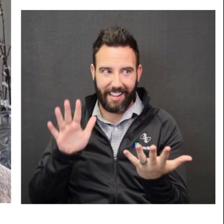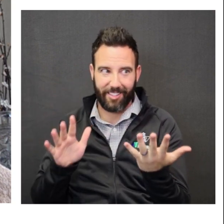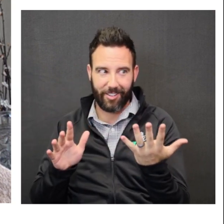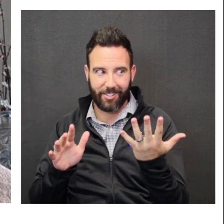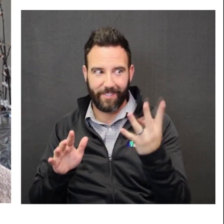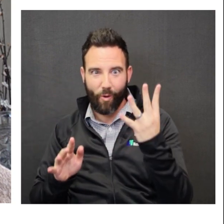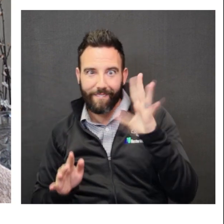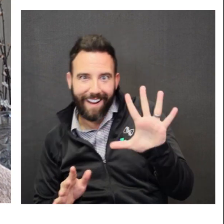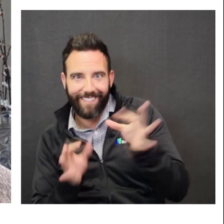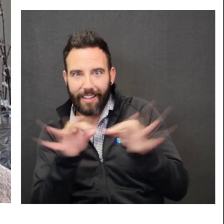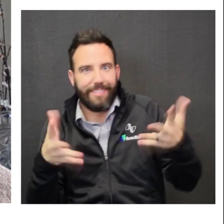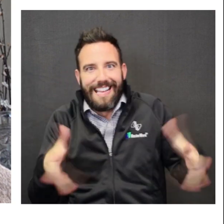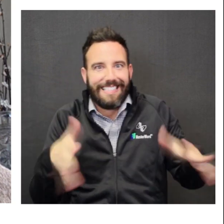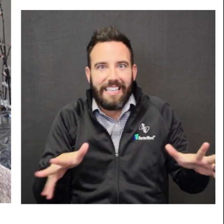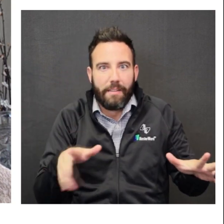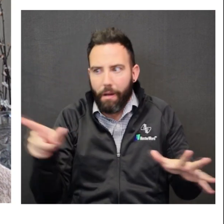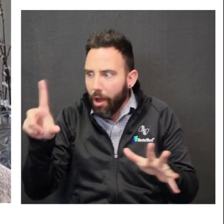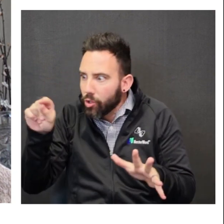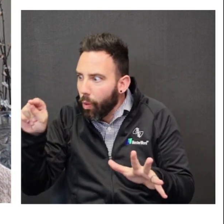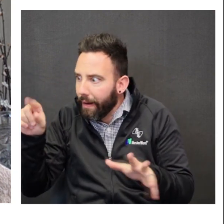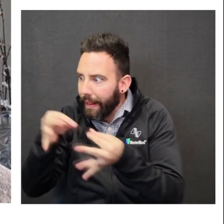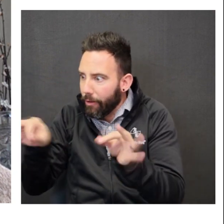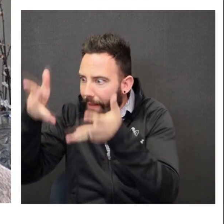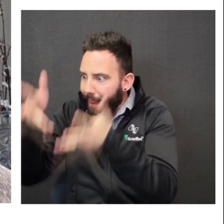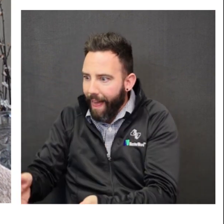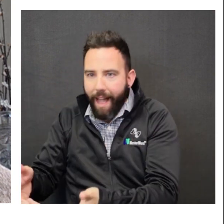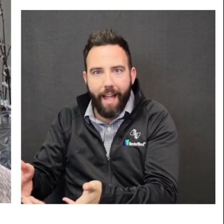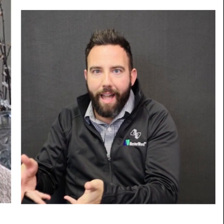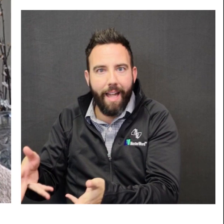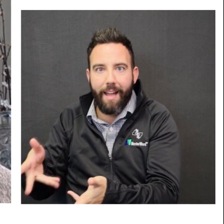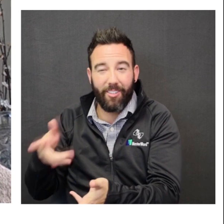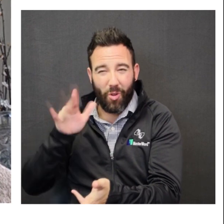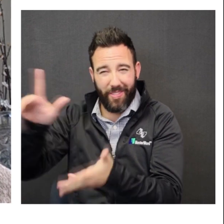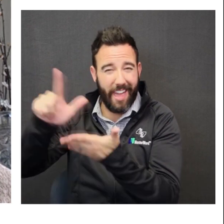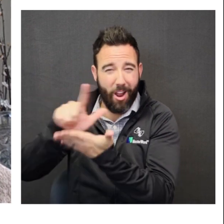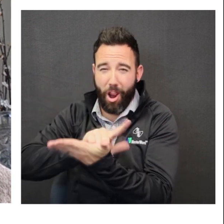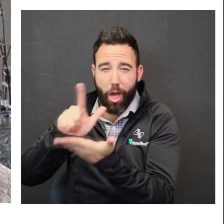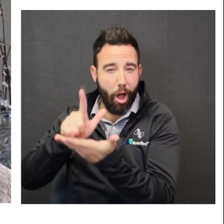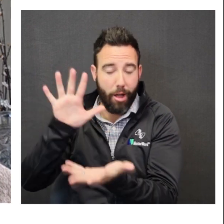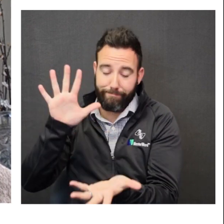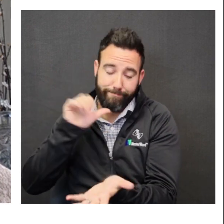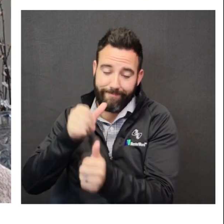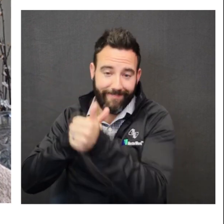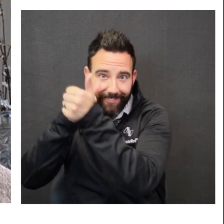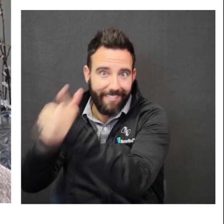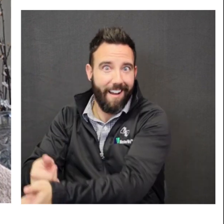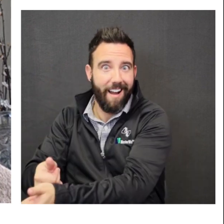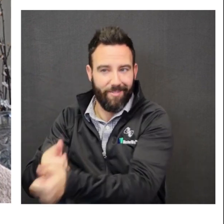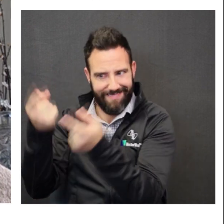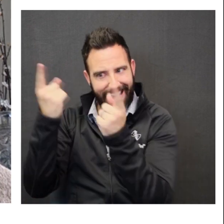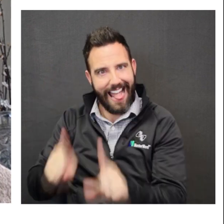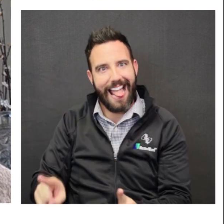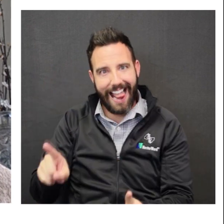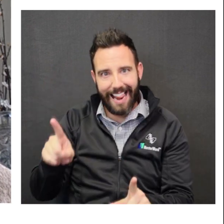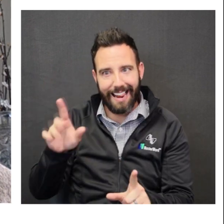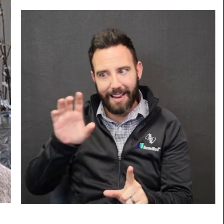and there's 20 languages that have been left out of that, which means there are 20 you know, language sets, language interpreter communities that